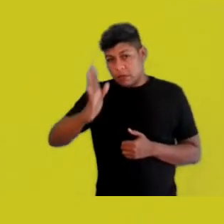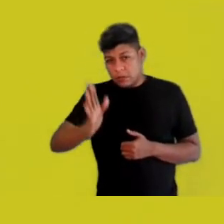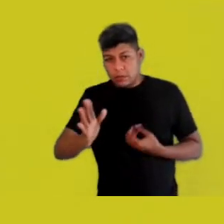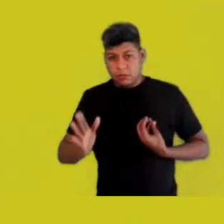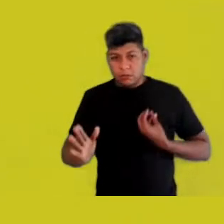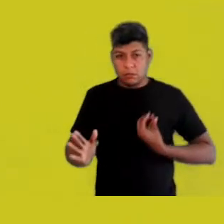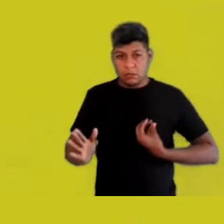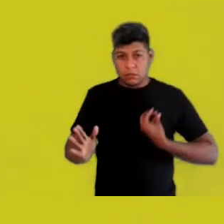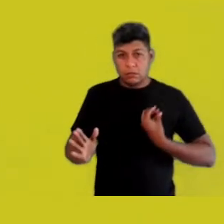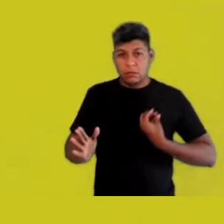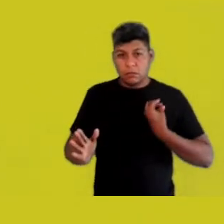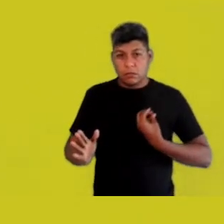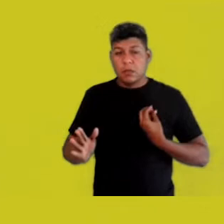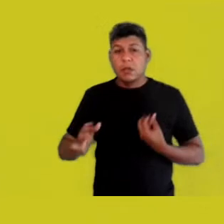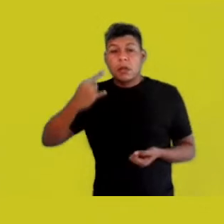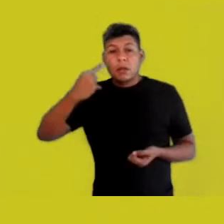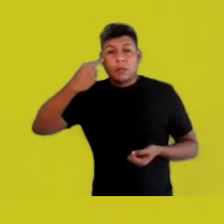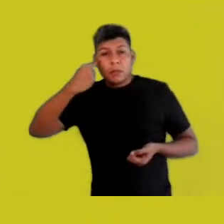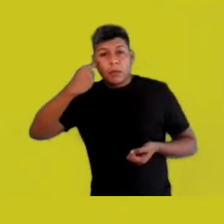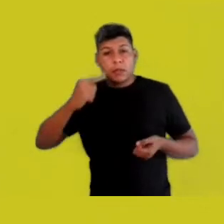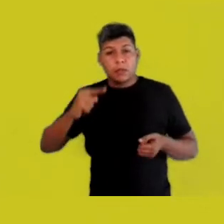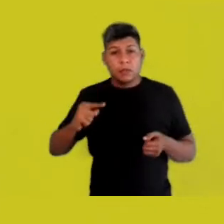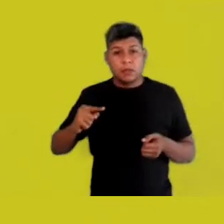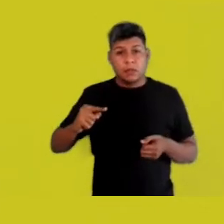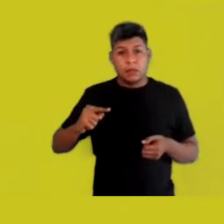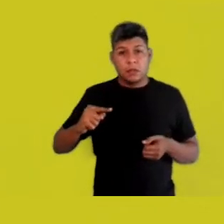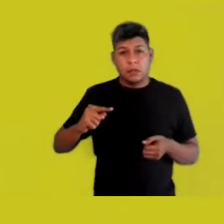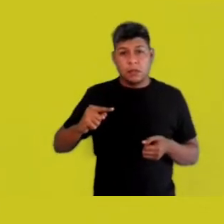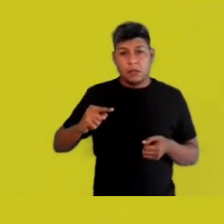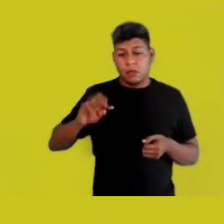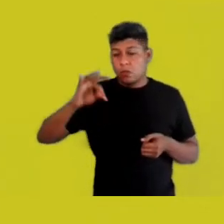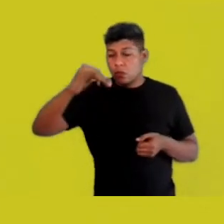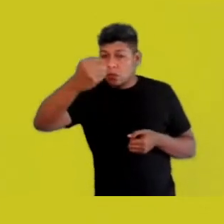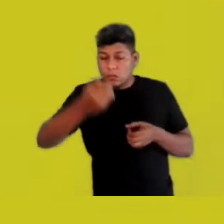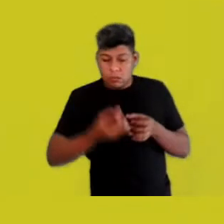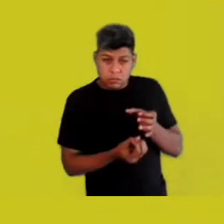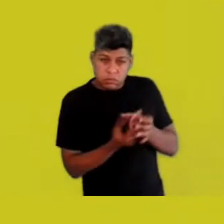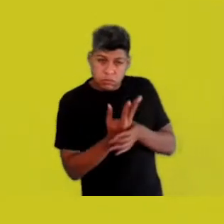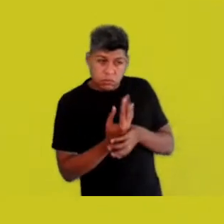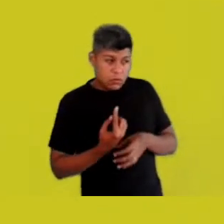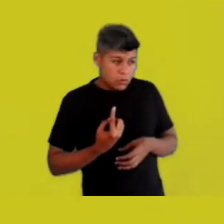of reformulating all the bases, the matrixes that formed us,